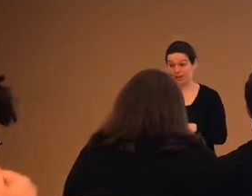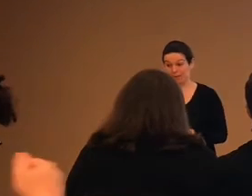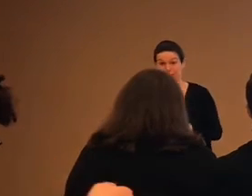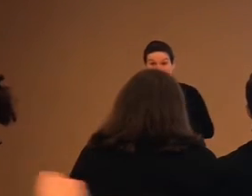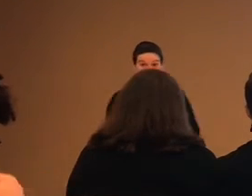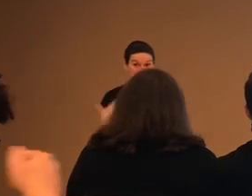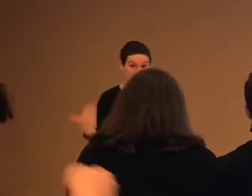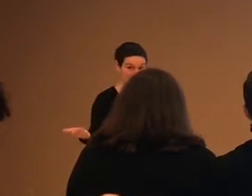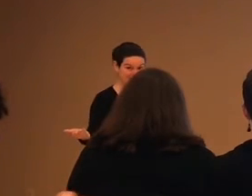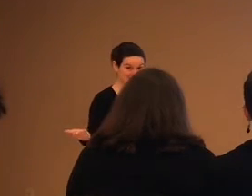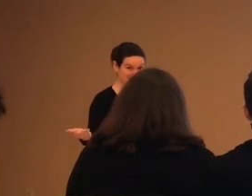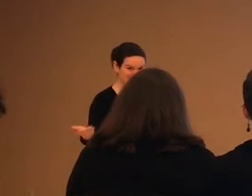Baba Baba